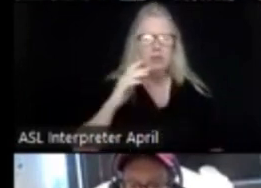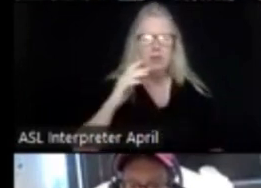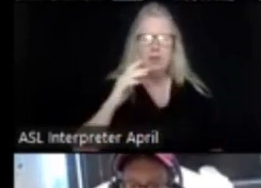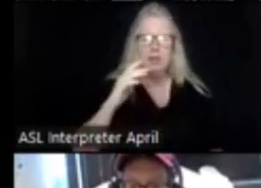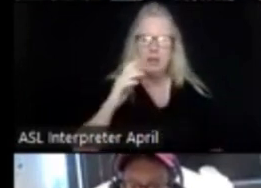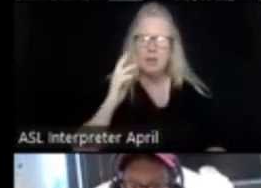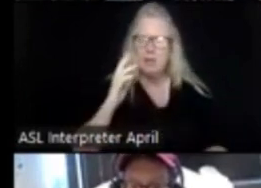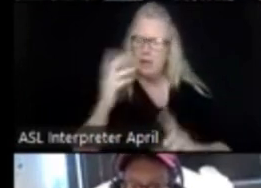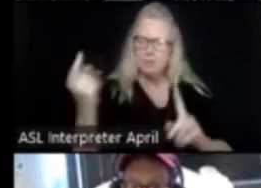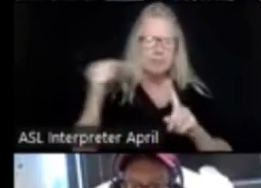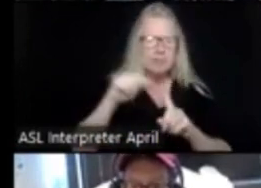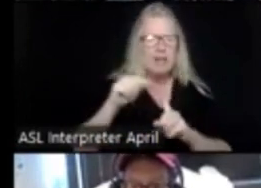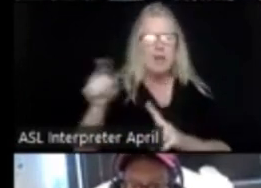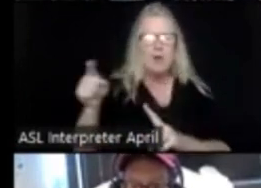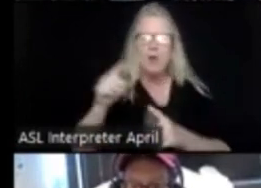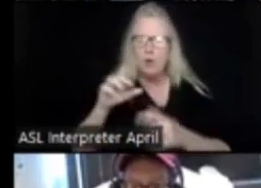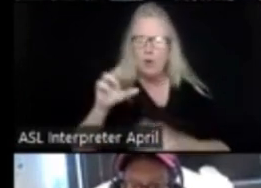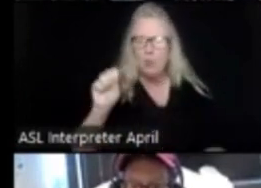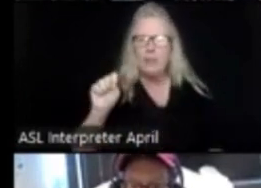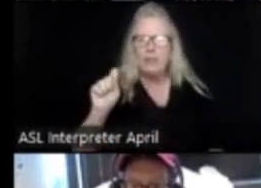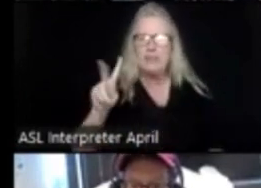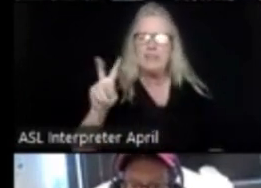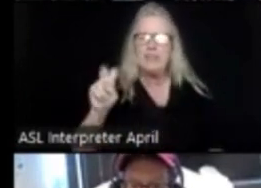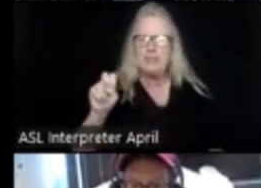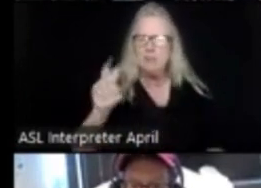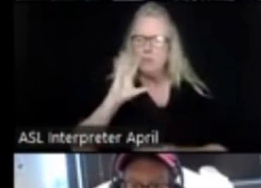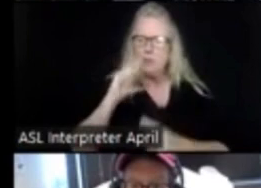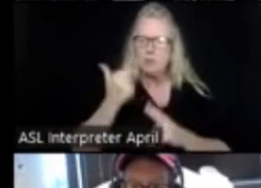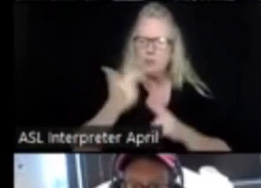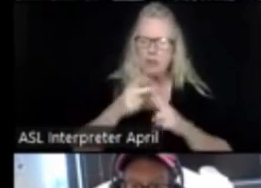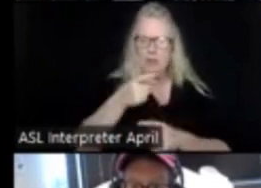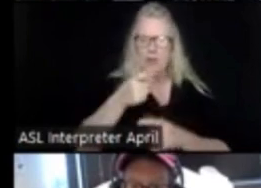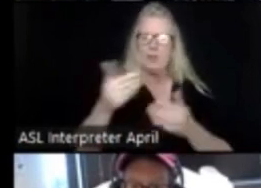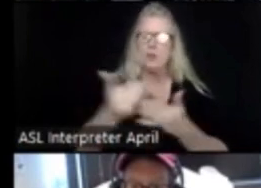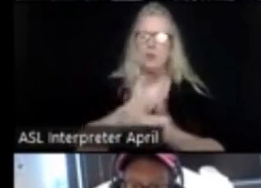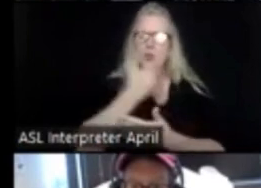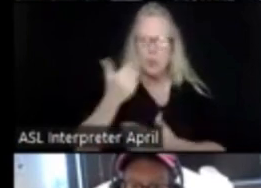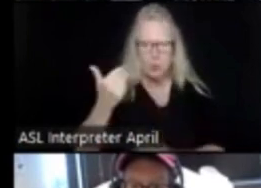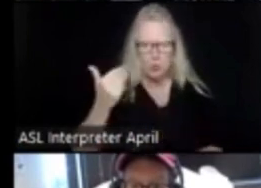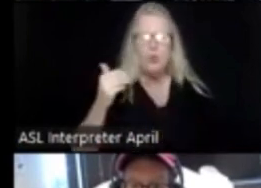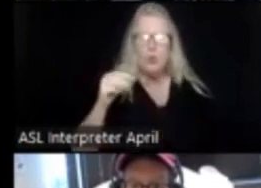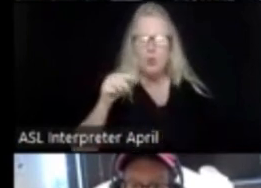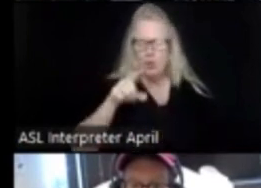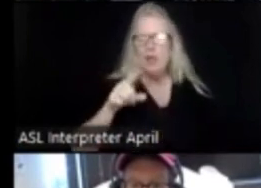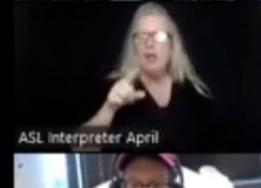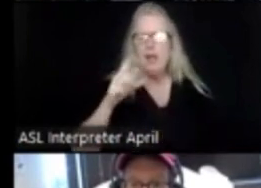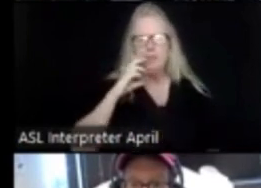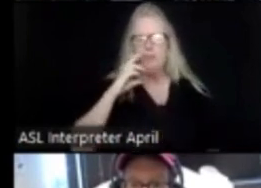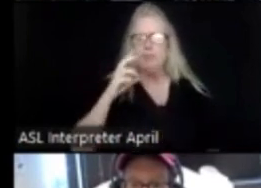BACK TO WHAT STEVE WAS TALKING ABOUT AROUND THE VIDEO SERVICE. GREAT. THANK YOU MONICA, C.W.HOWARD, THANK YOU.